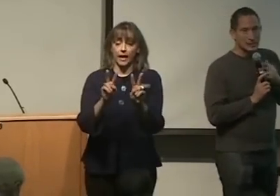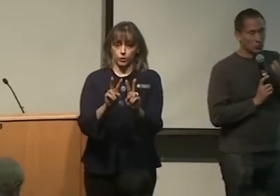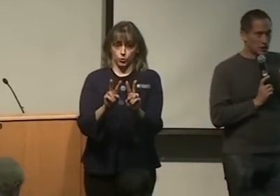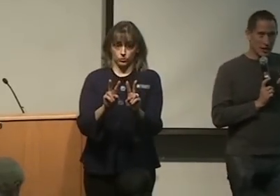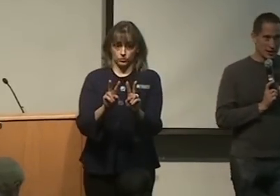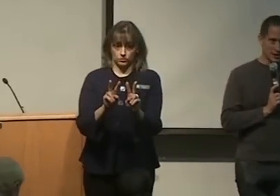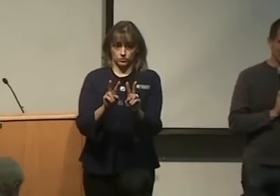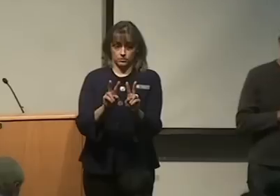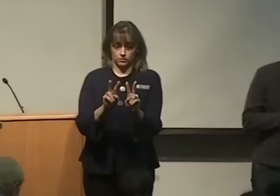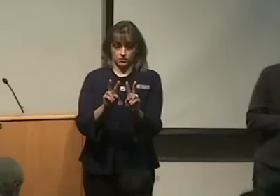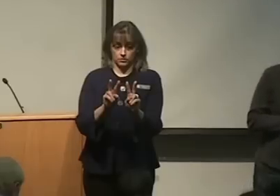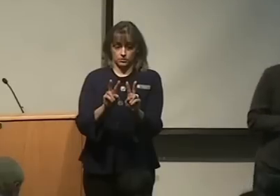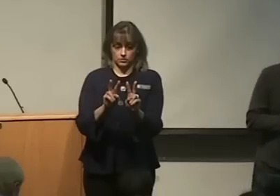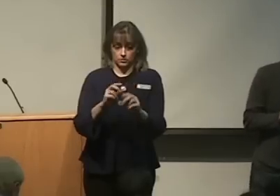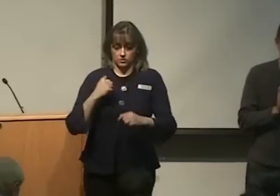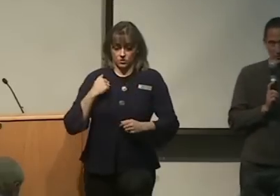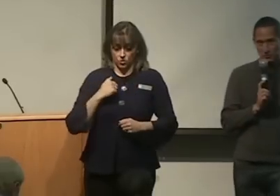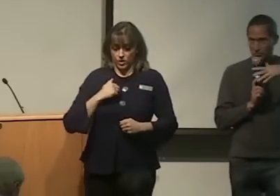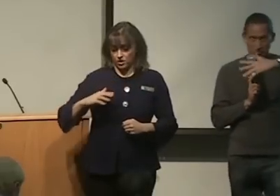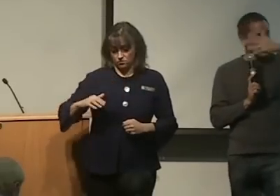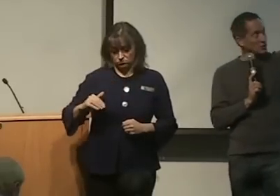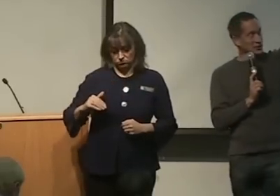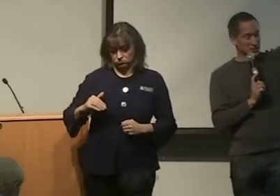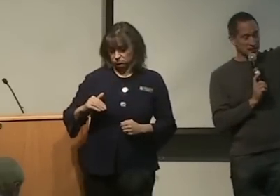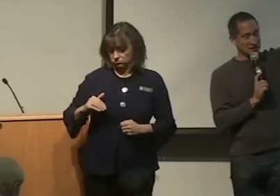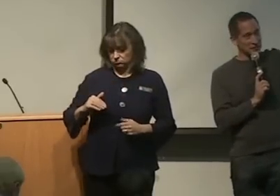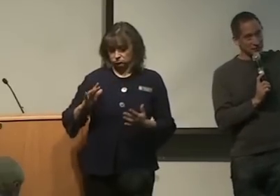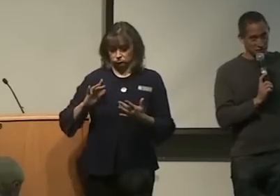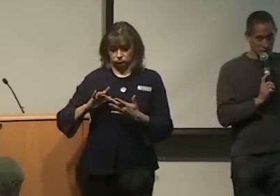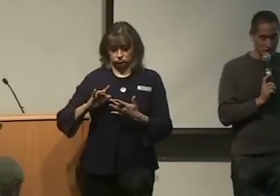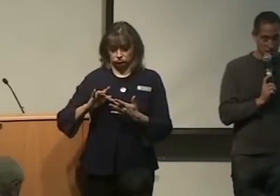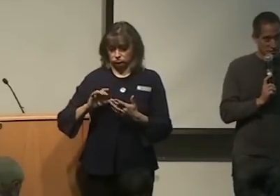We're not an online institution. We've got all this expensive infrastructure.